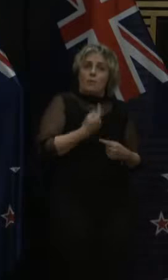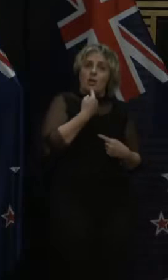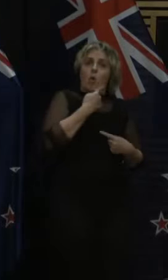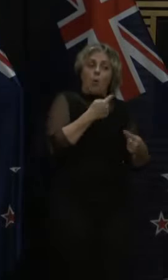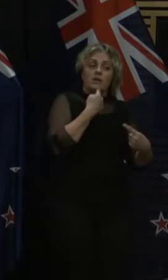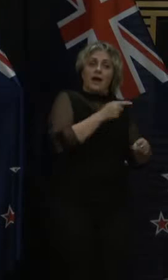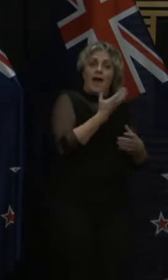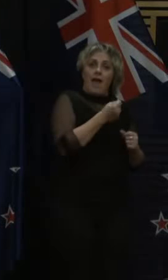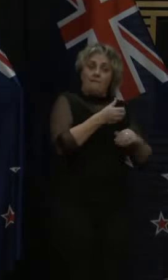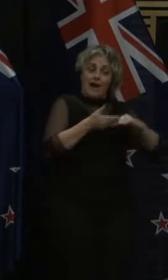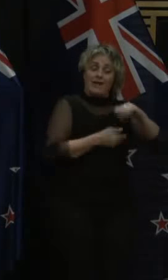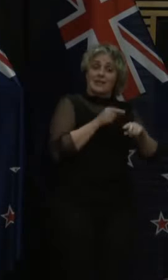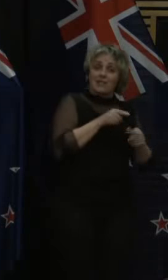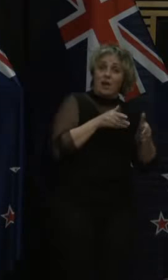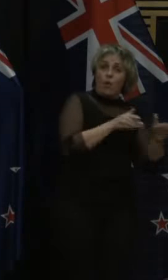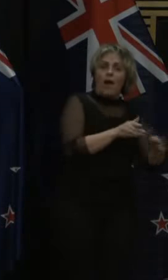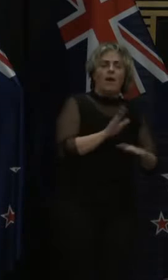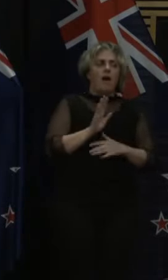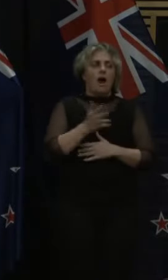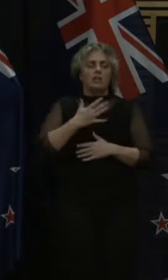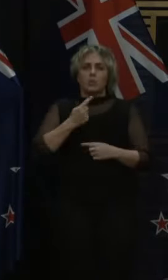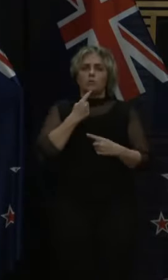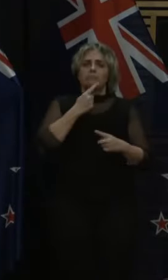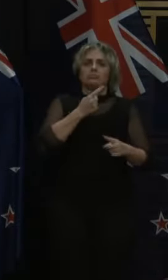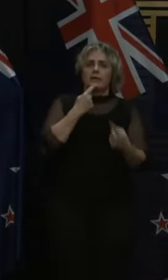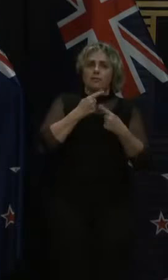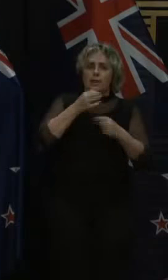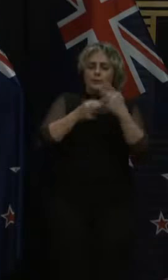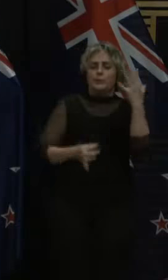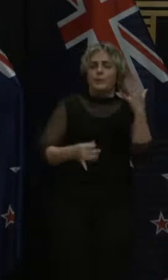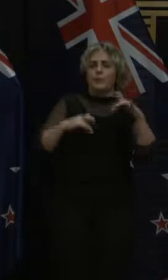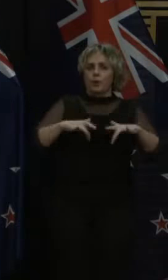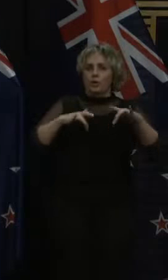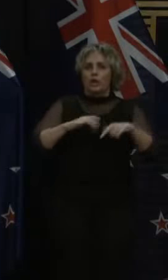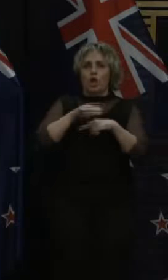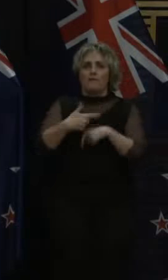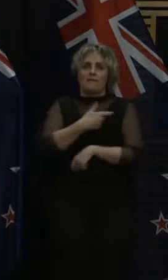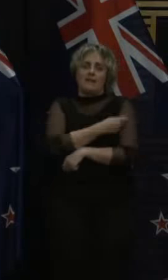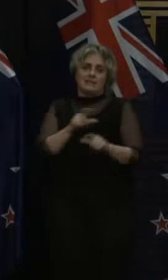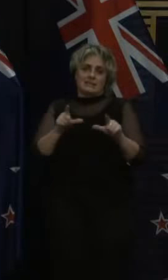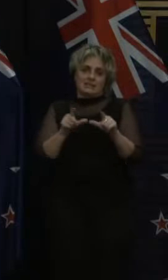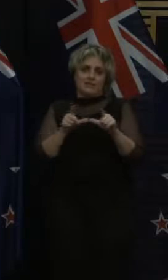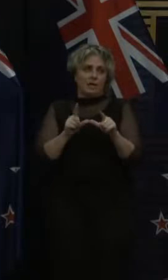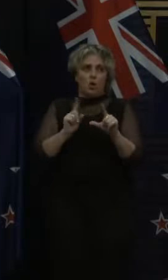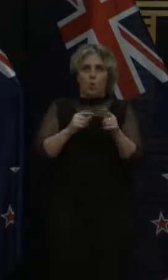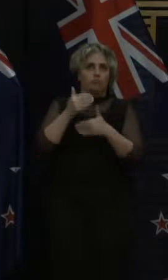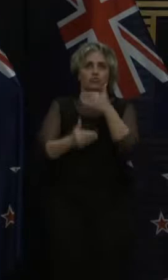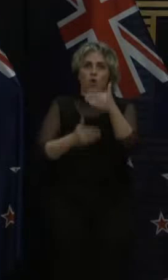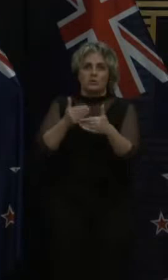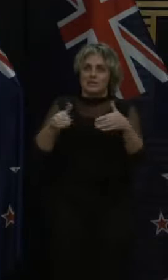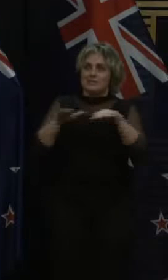it may not need to go through Parliament? It could be in